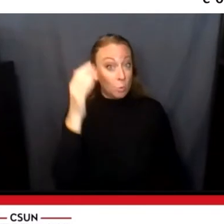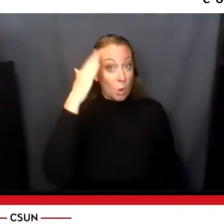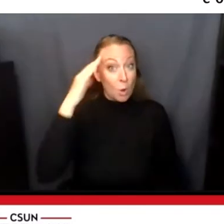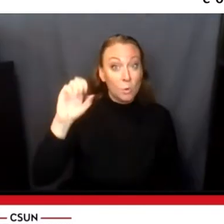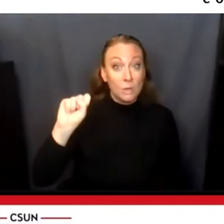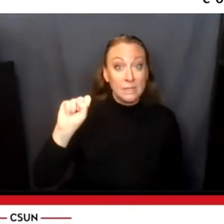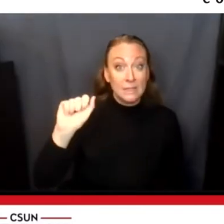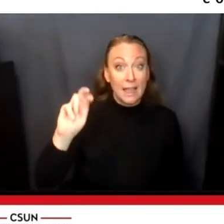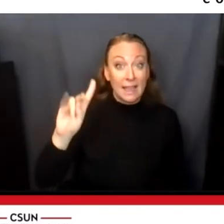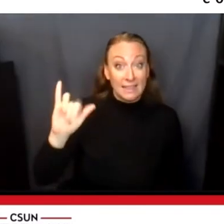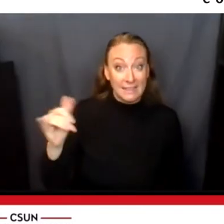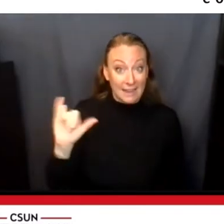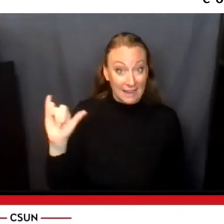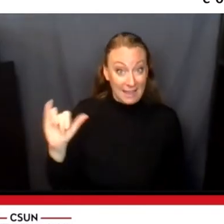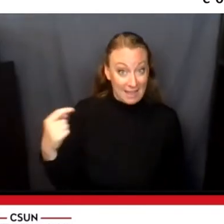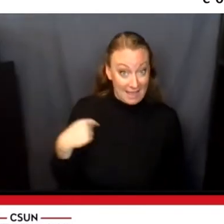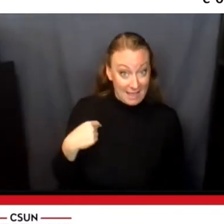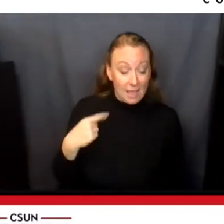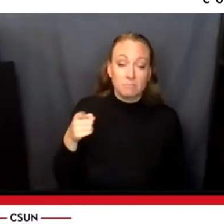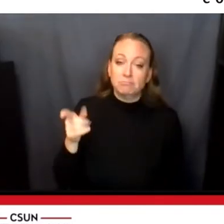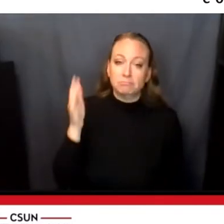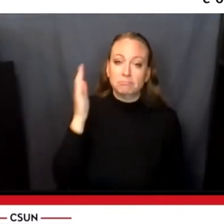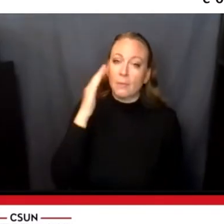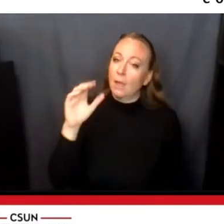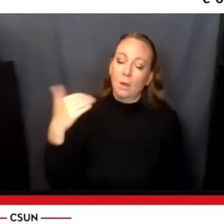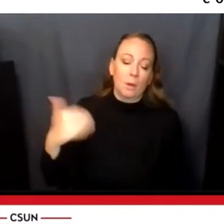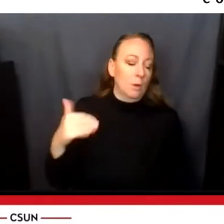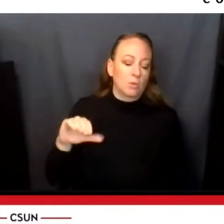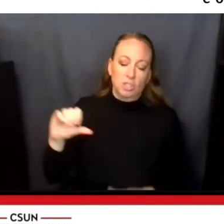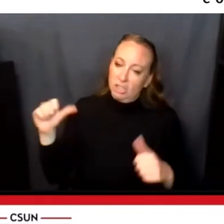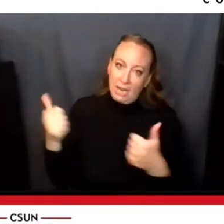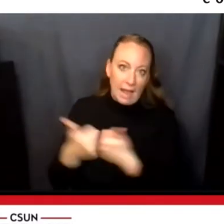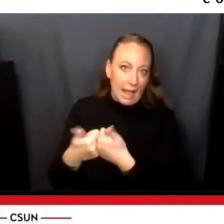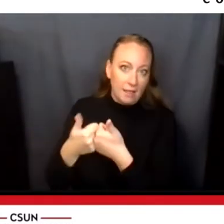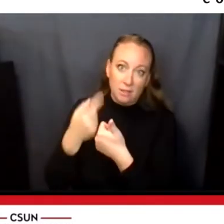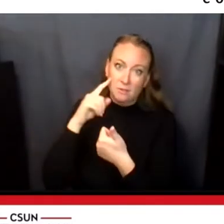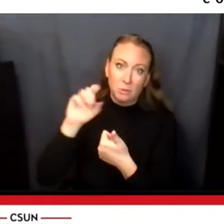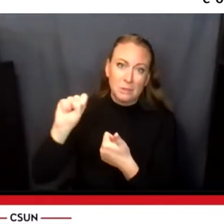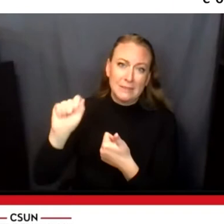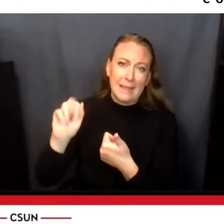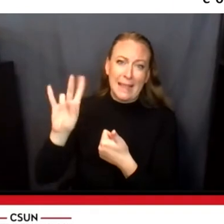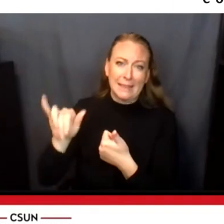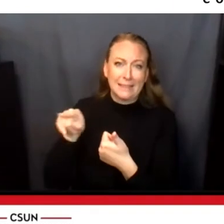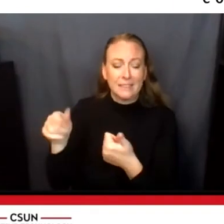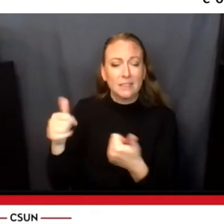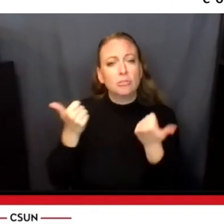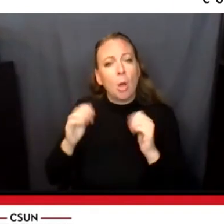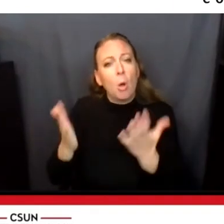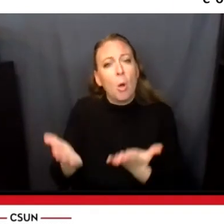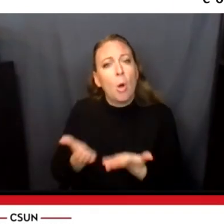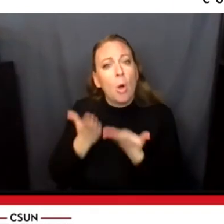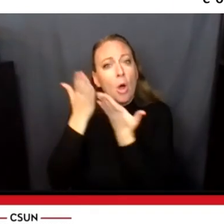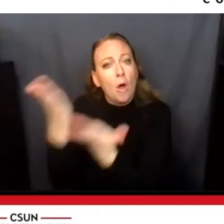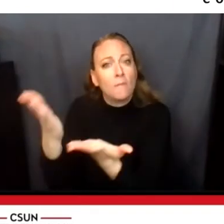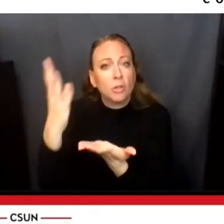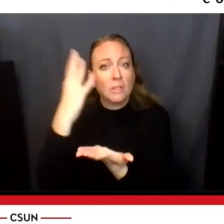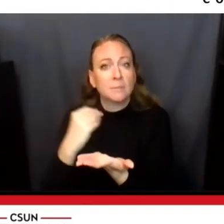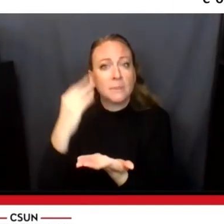you can imagine just what kind of a challenge it was for her to try to offer an experience for those of you